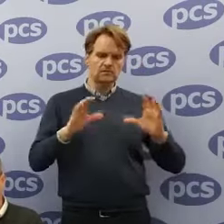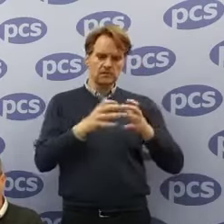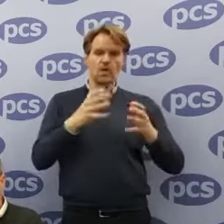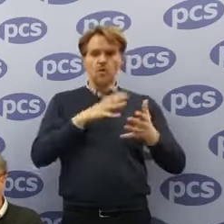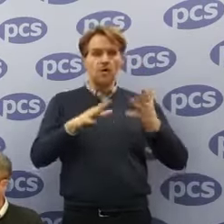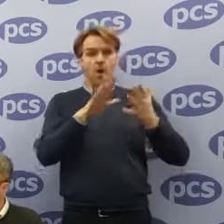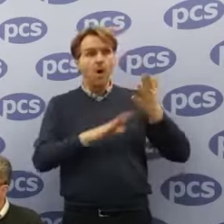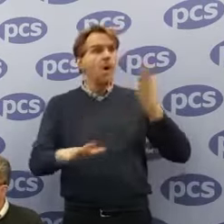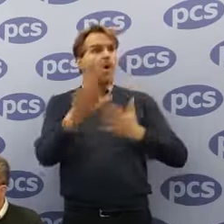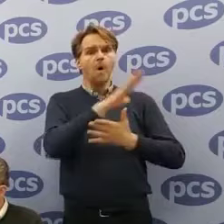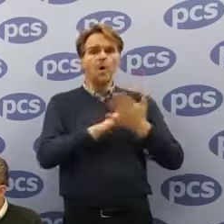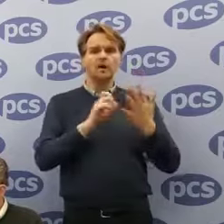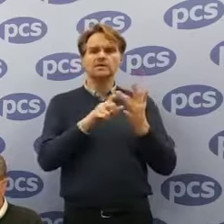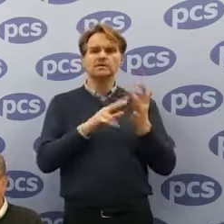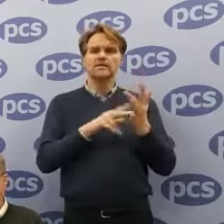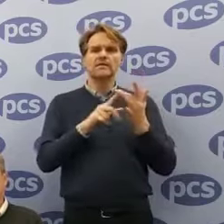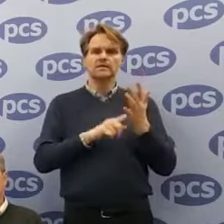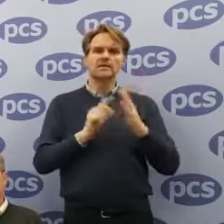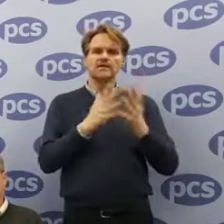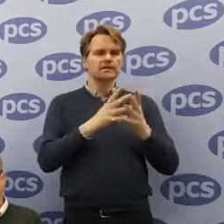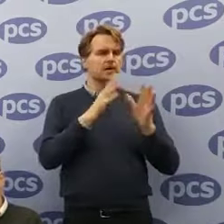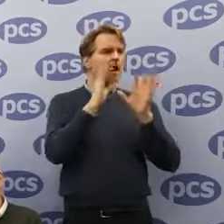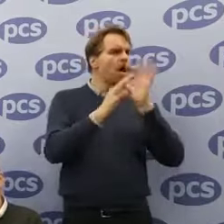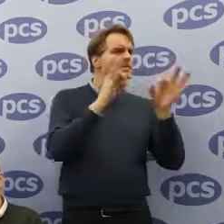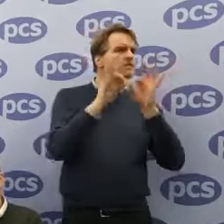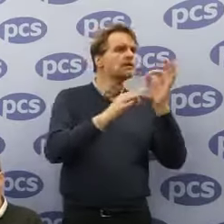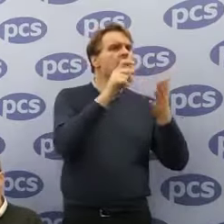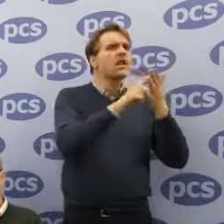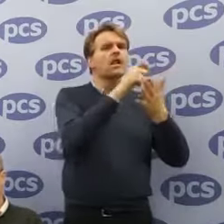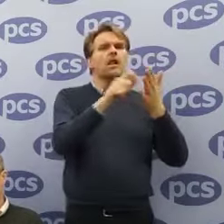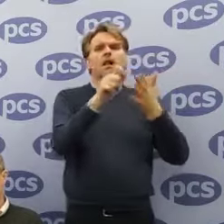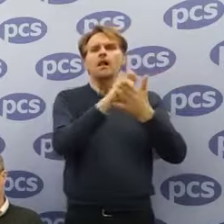one ballot and declare one result. A disaggregate ballot is where you have